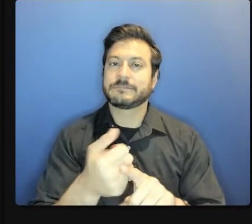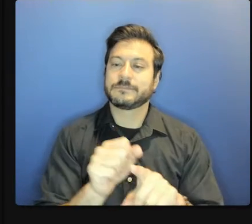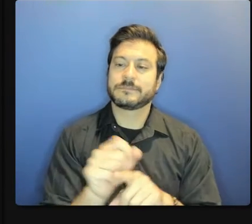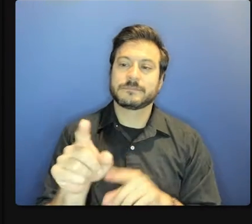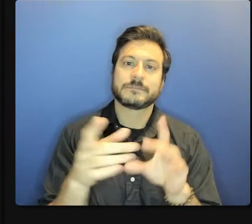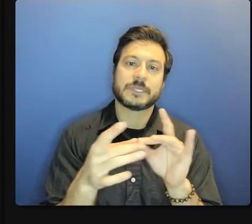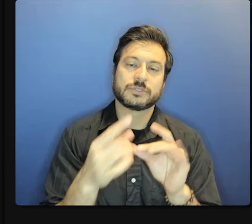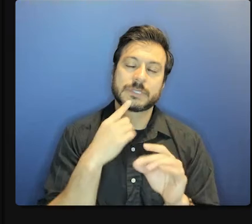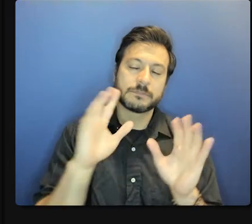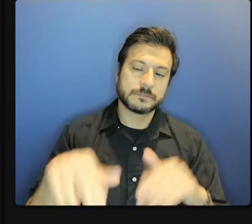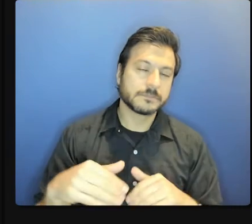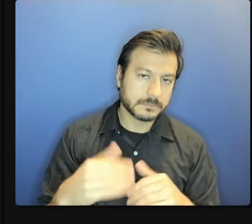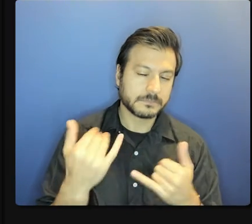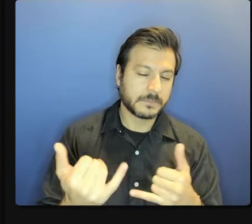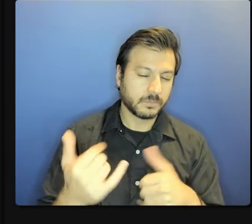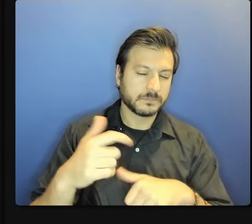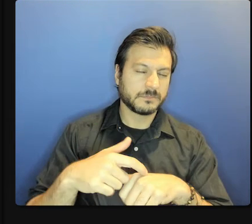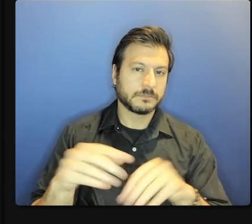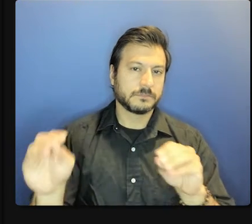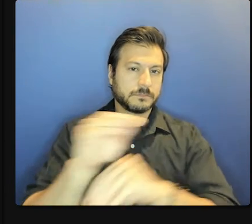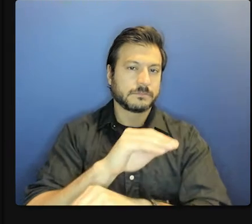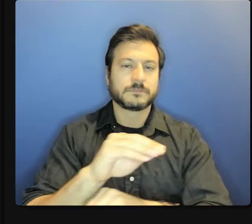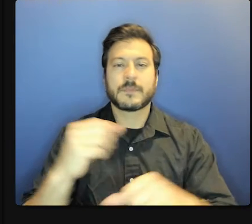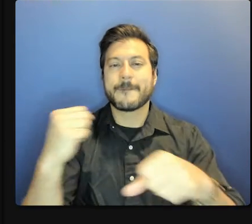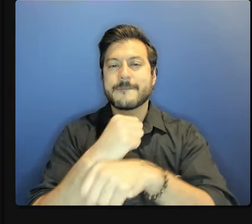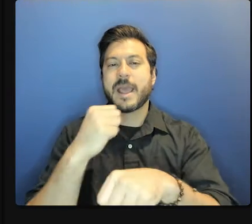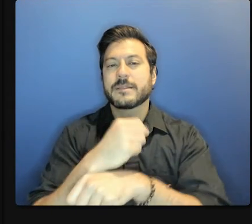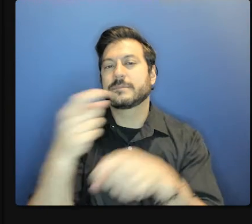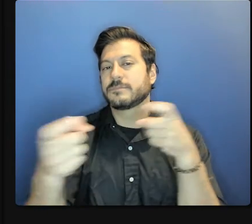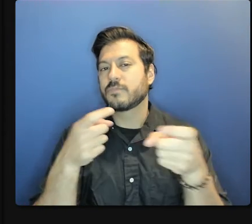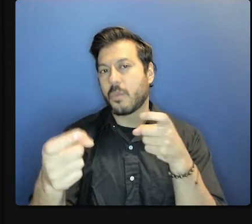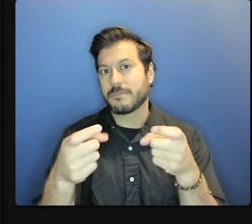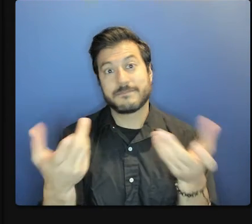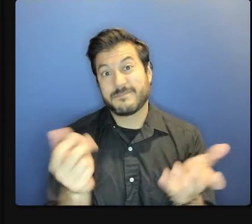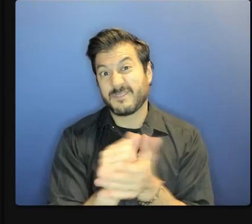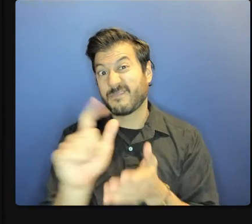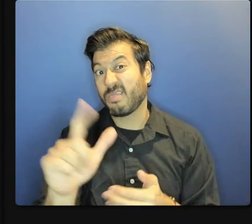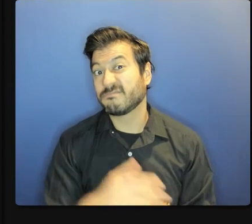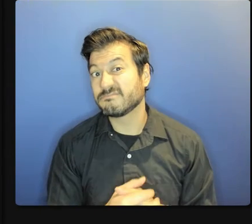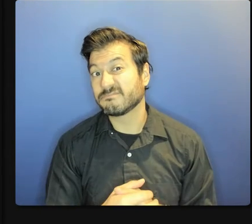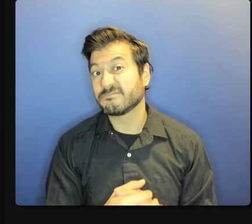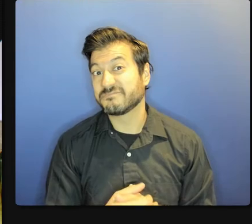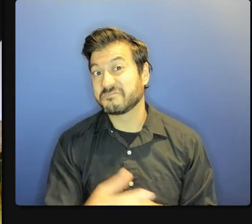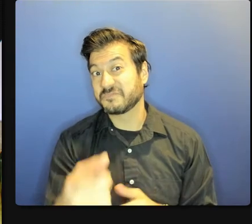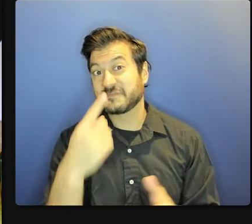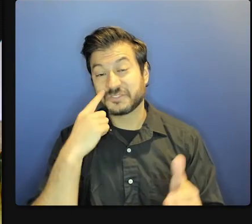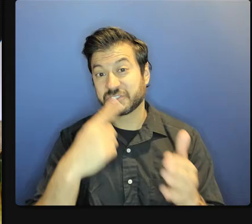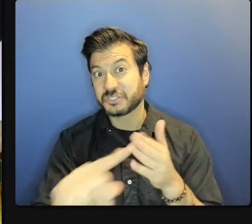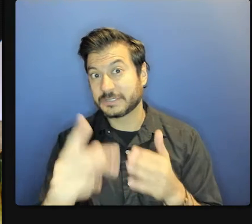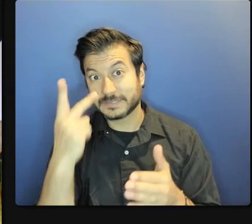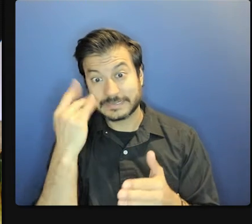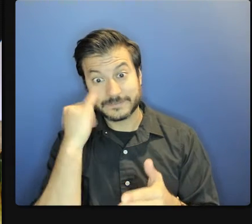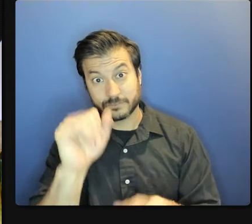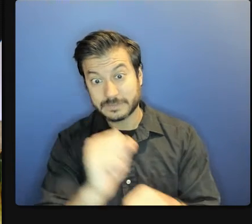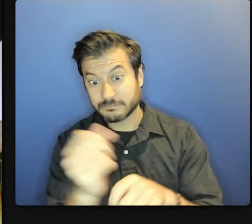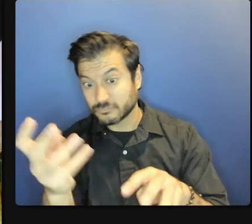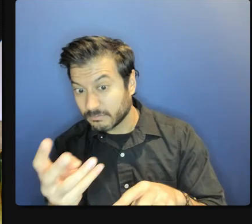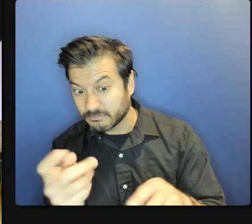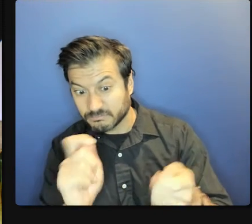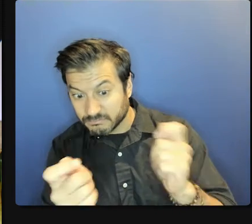the game simply sends a message that says, "Please put up the battle controls." And that's it. You don't have to check to see if your game is streaming.